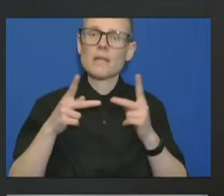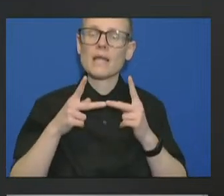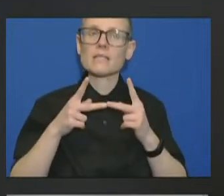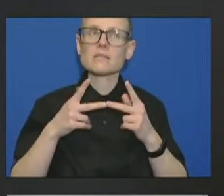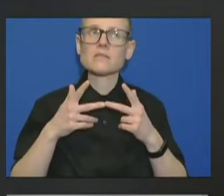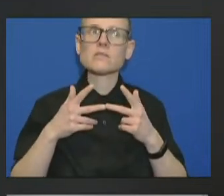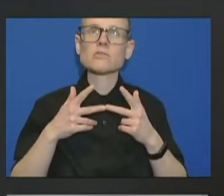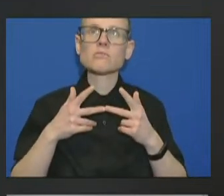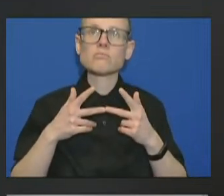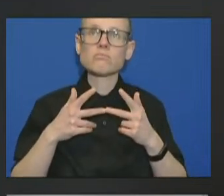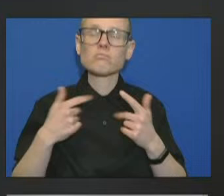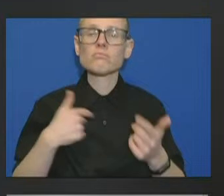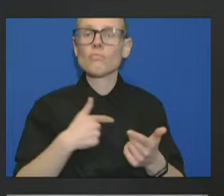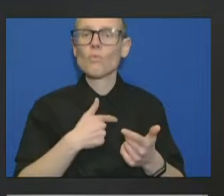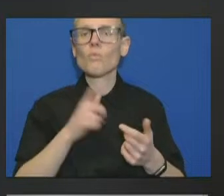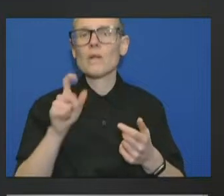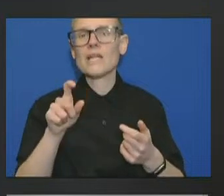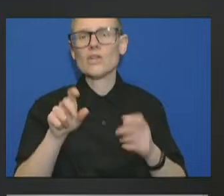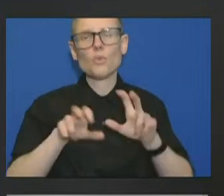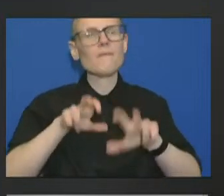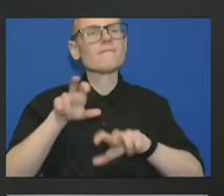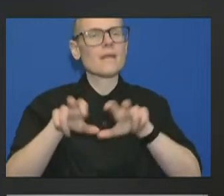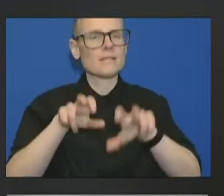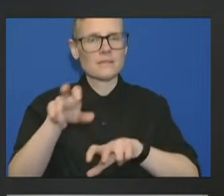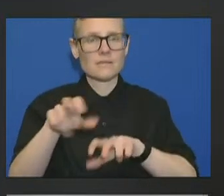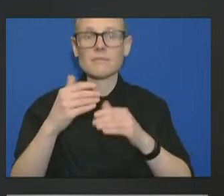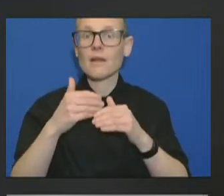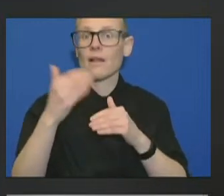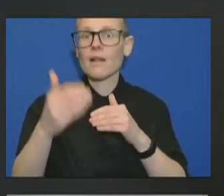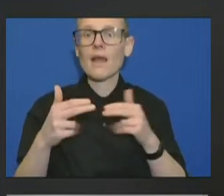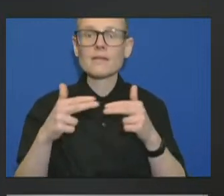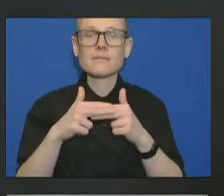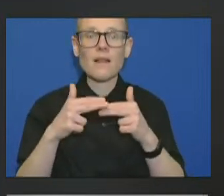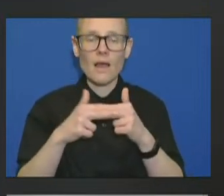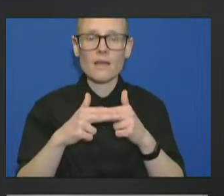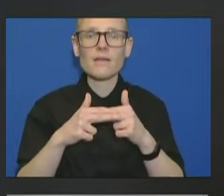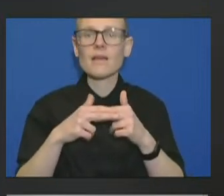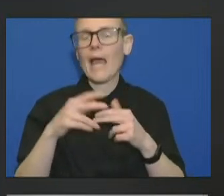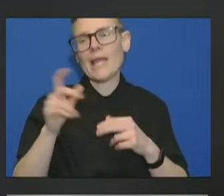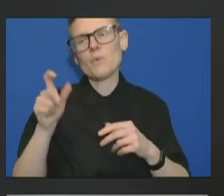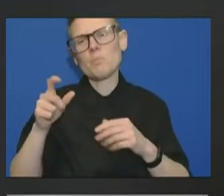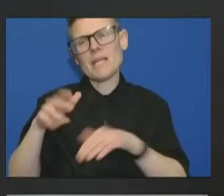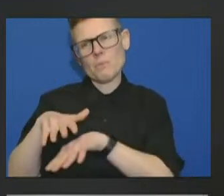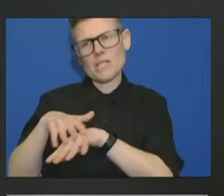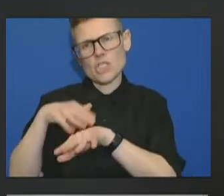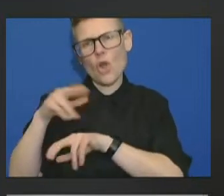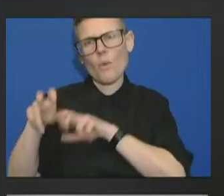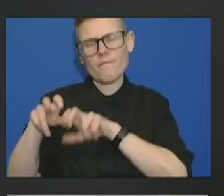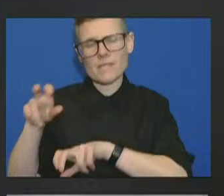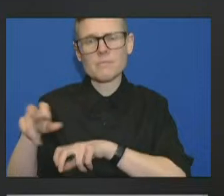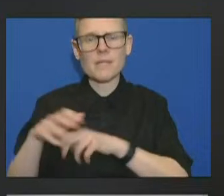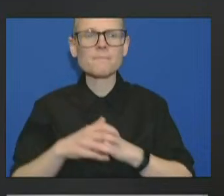is a really good start. And it is a it is a place where we need